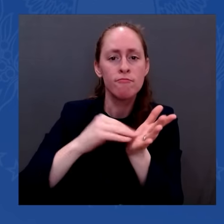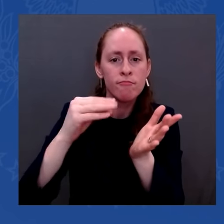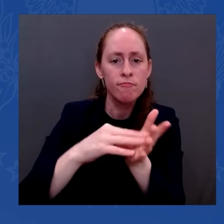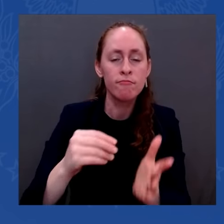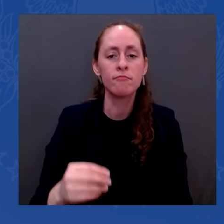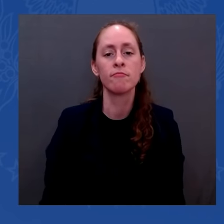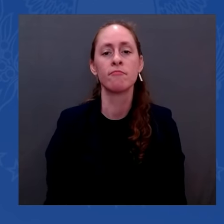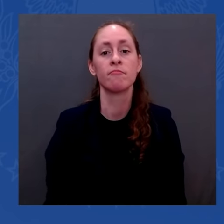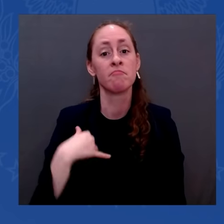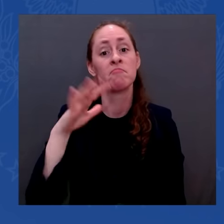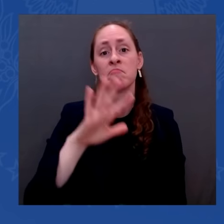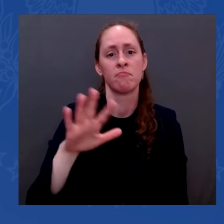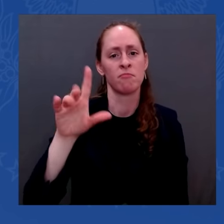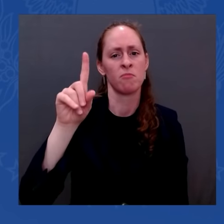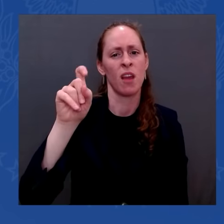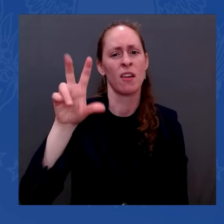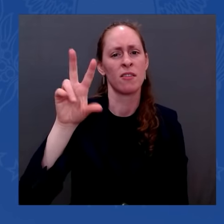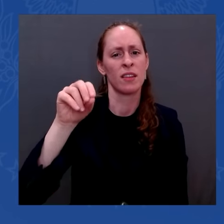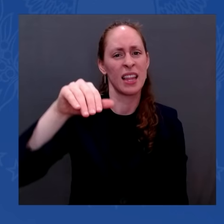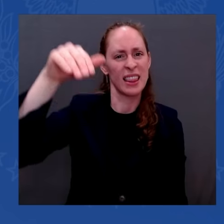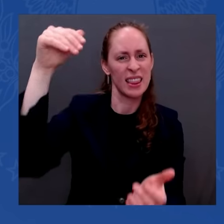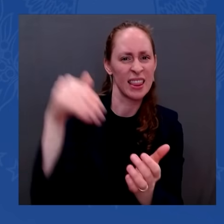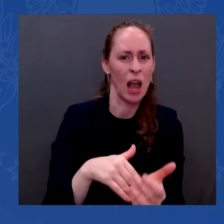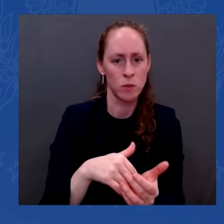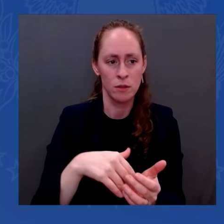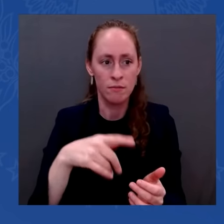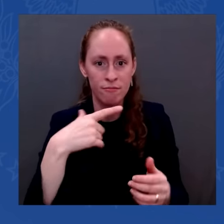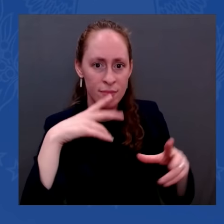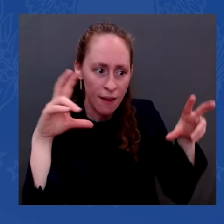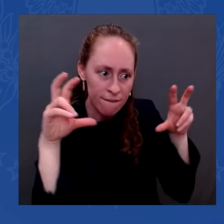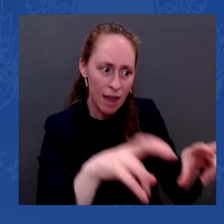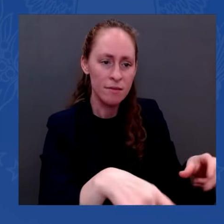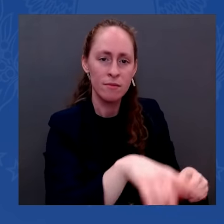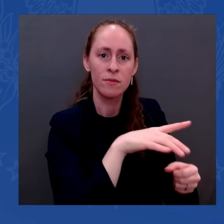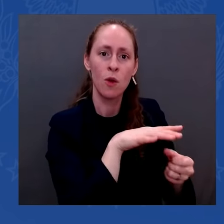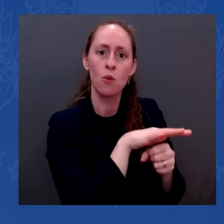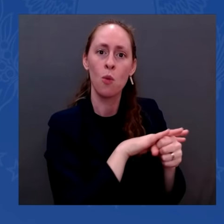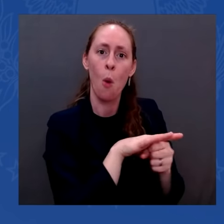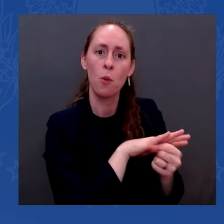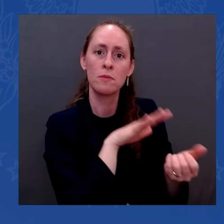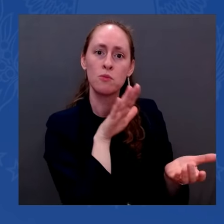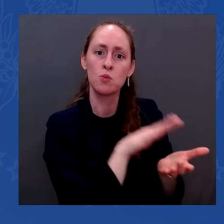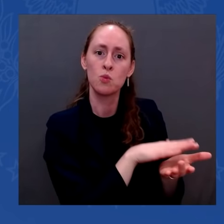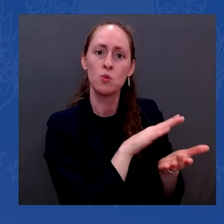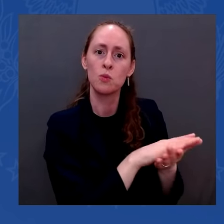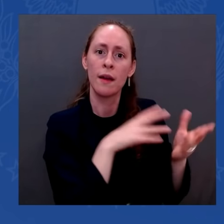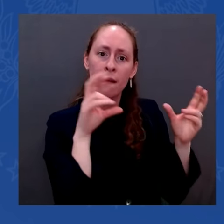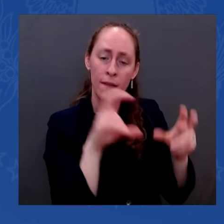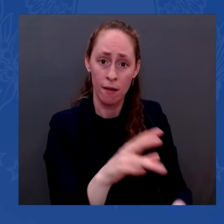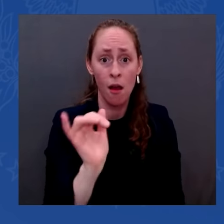and we committed $25,000 in scholarships for STEM